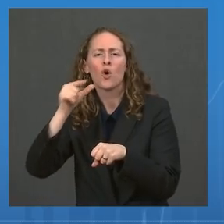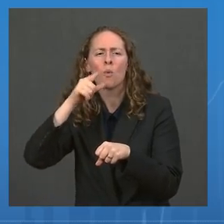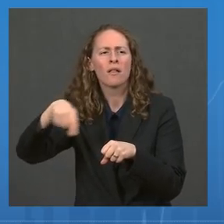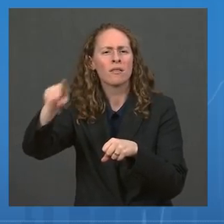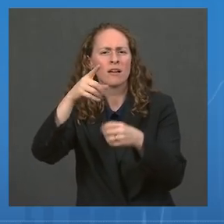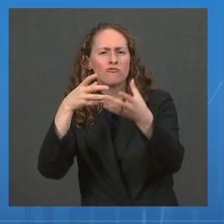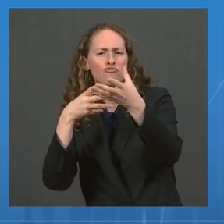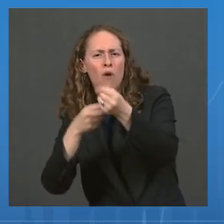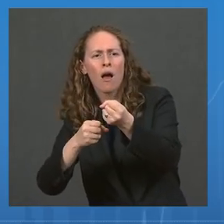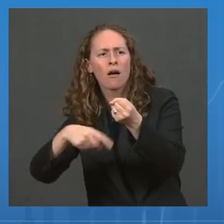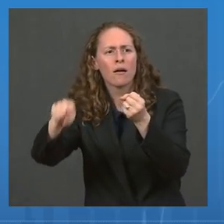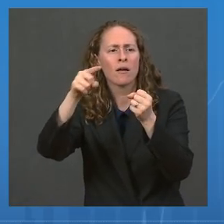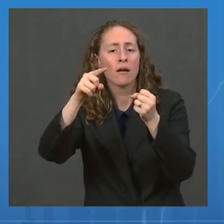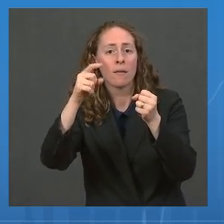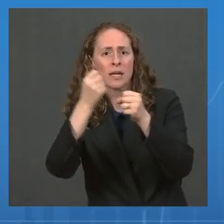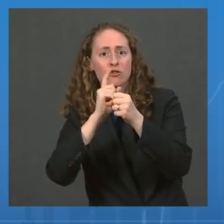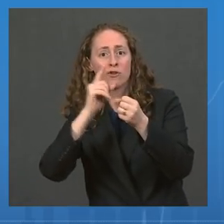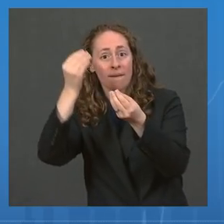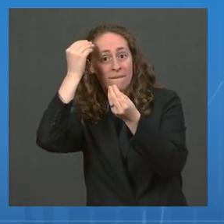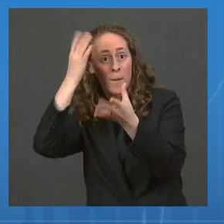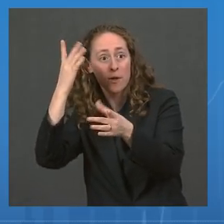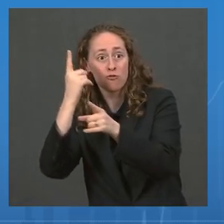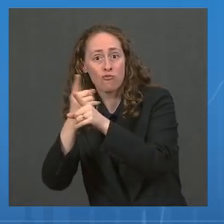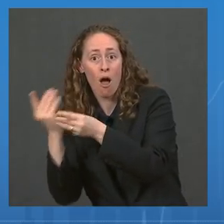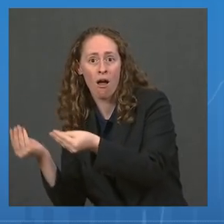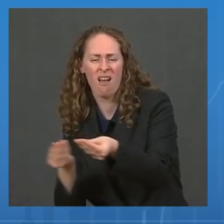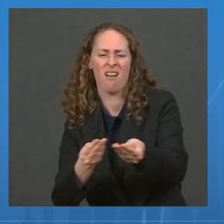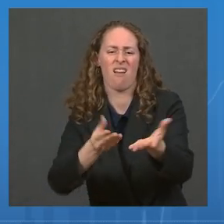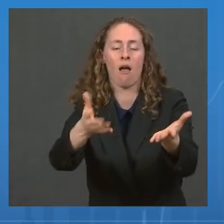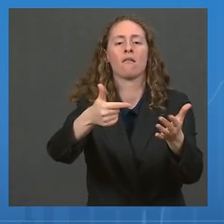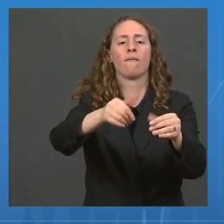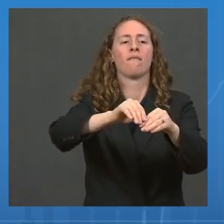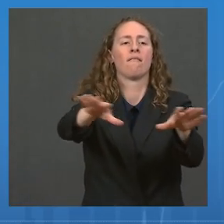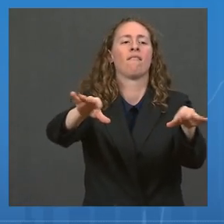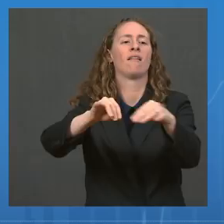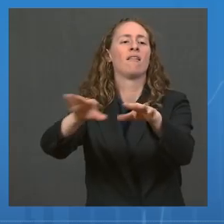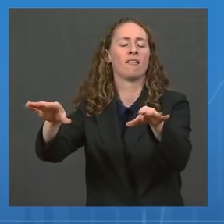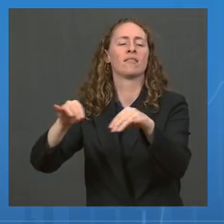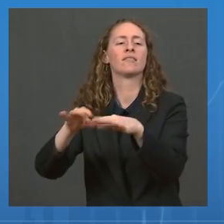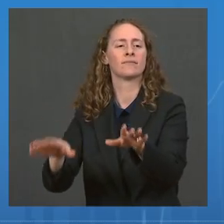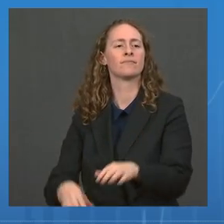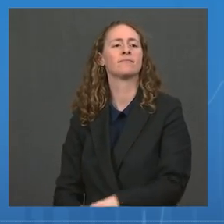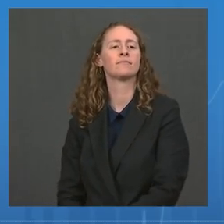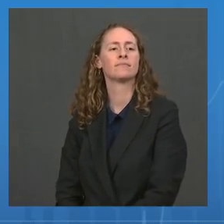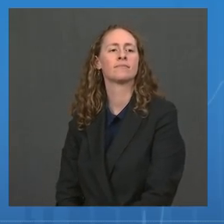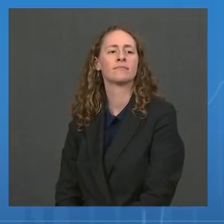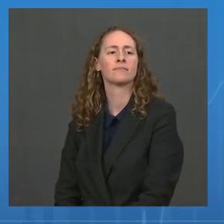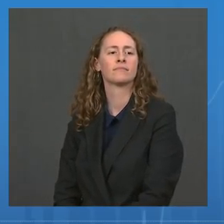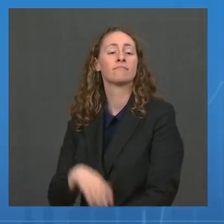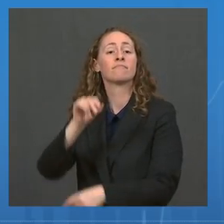All of us on this call, as well as other public health officials in the administration, will continue to go out and speak directly to the public